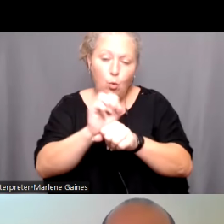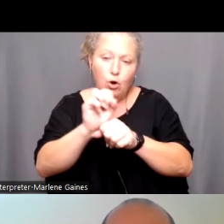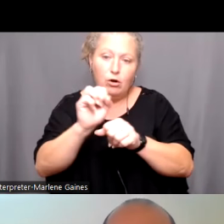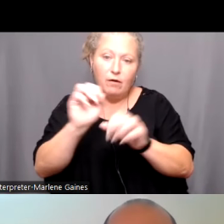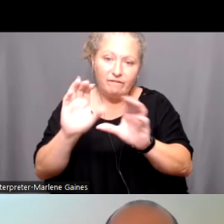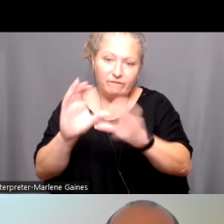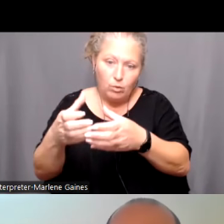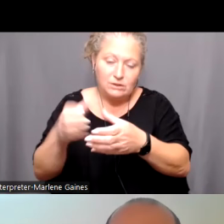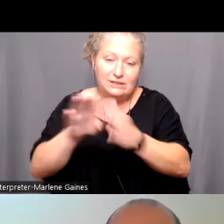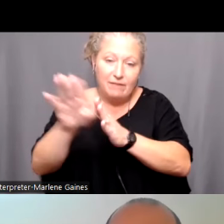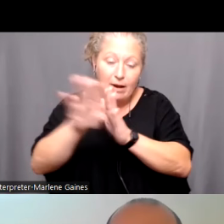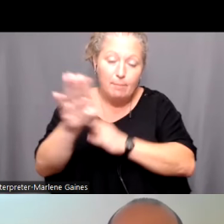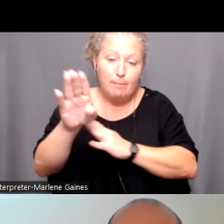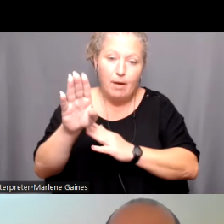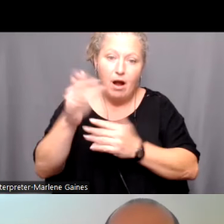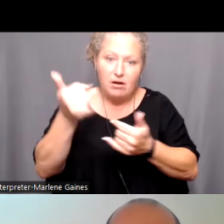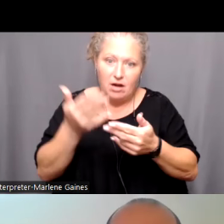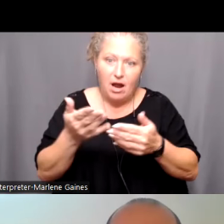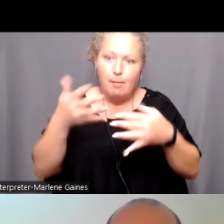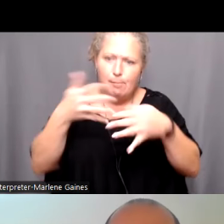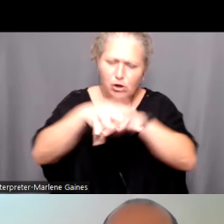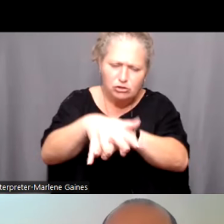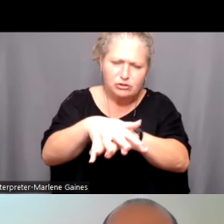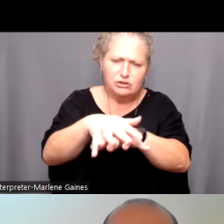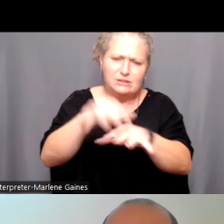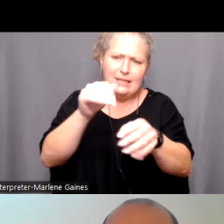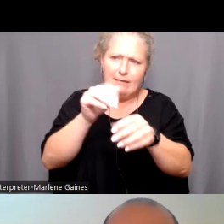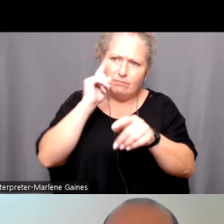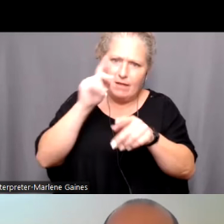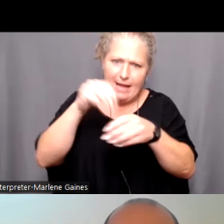seems to be merging in the public arena you know through